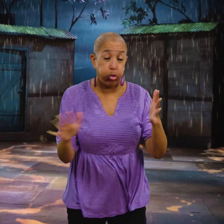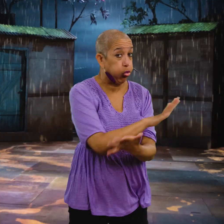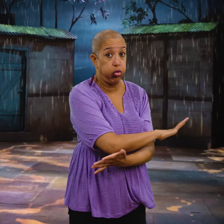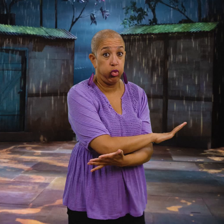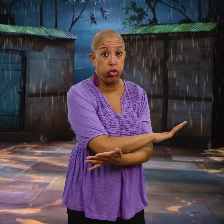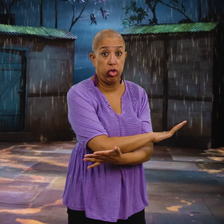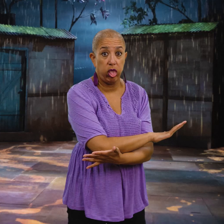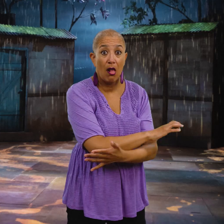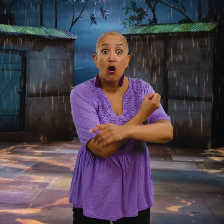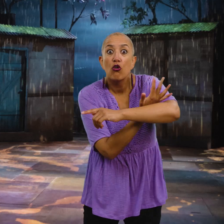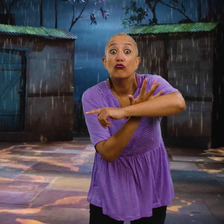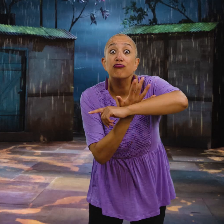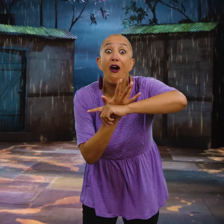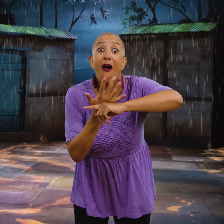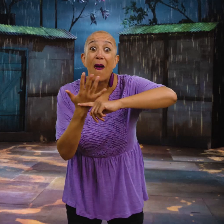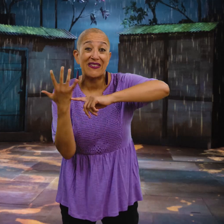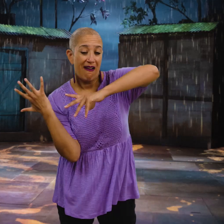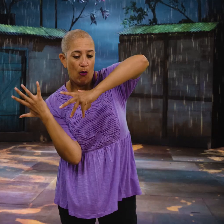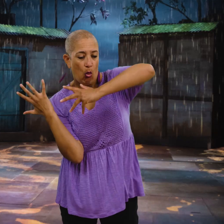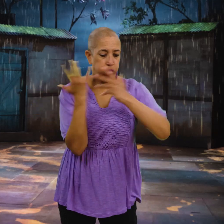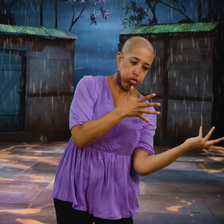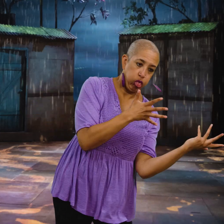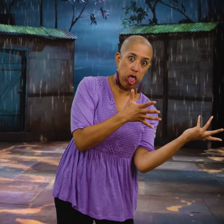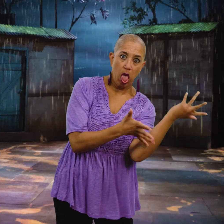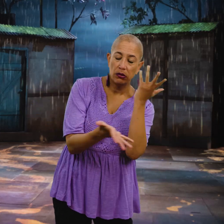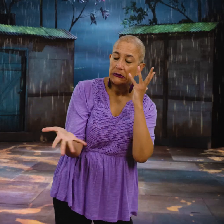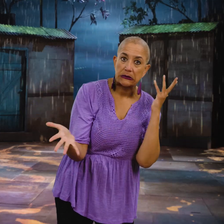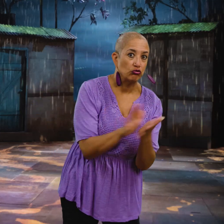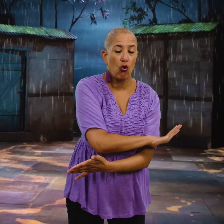Crops are destroyed and food becomes scarce.